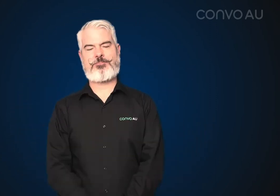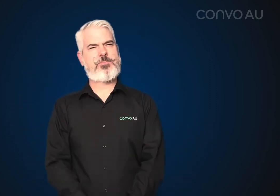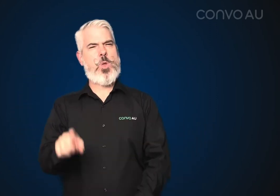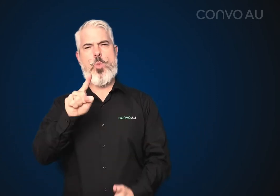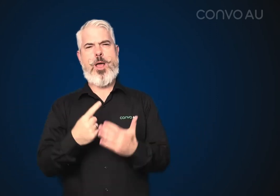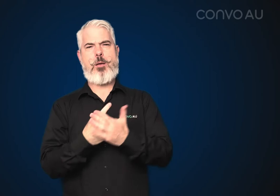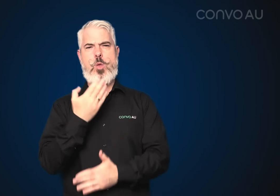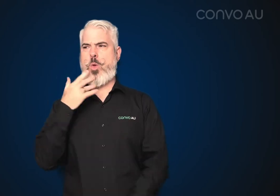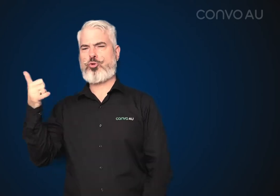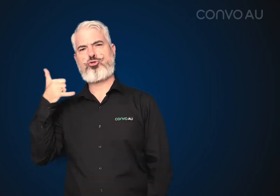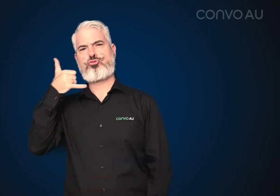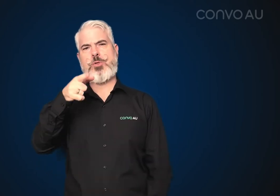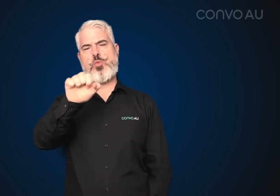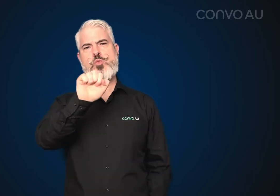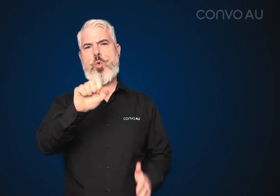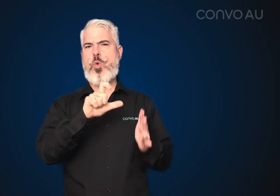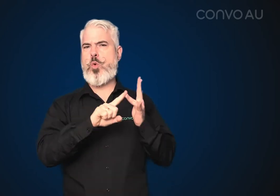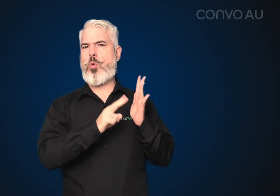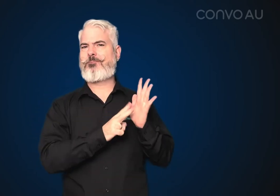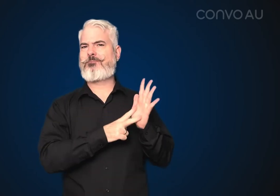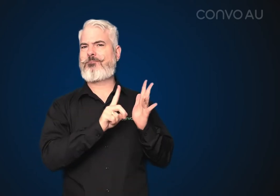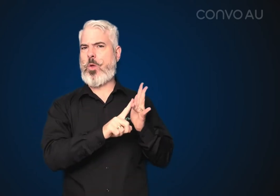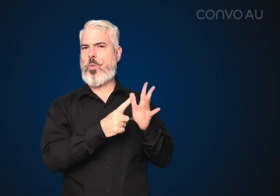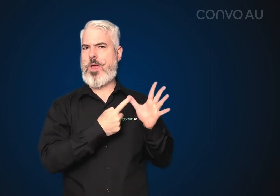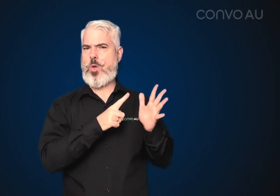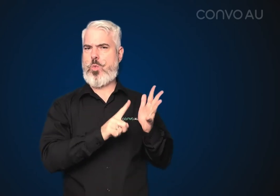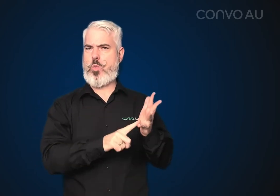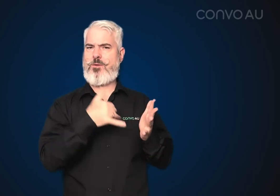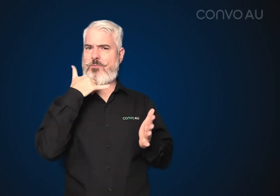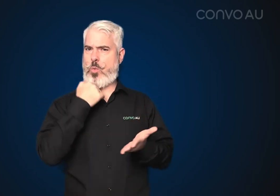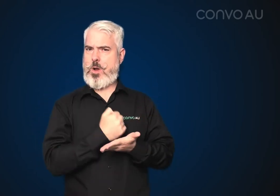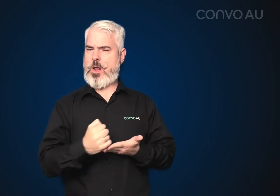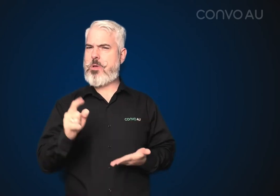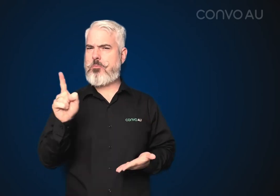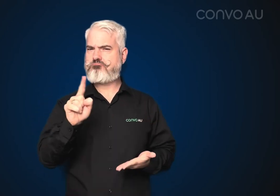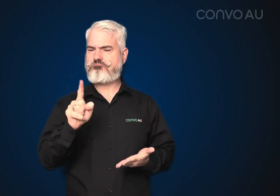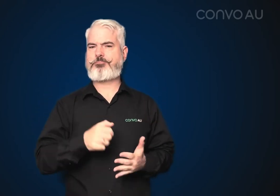What happens when they ring your Convo AU phone number?